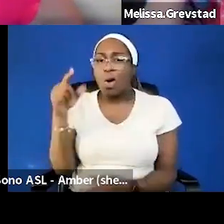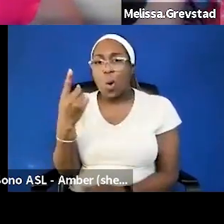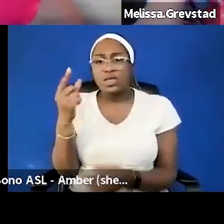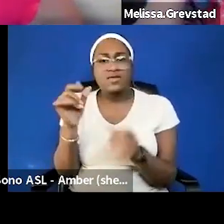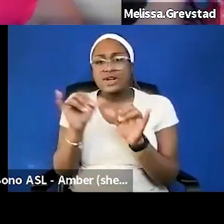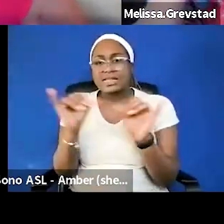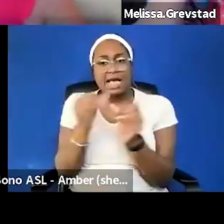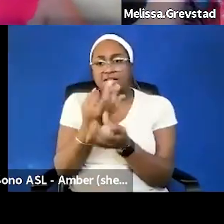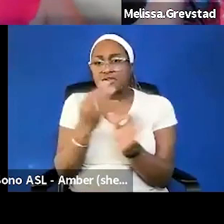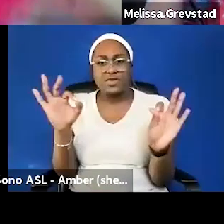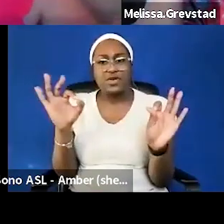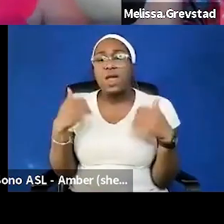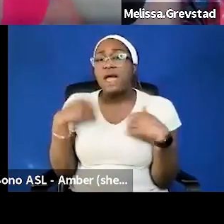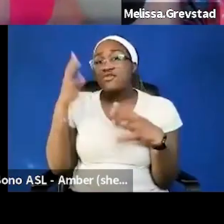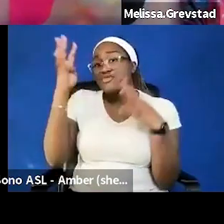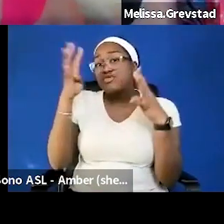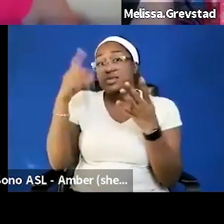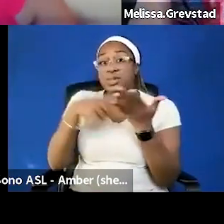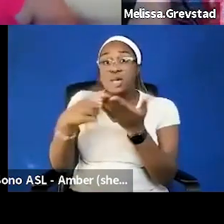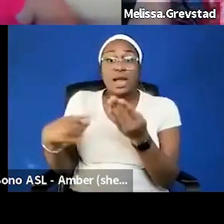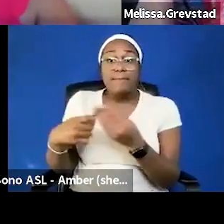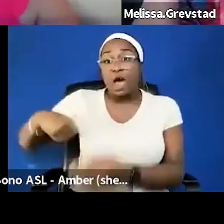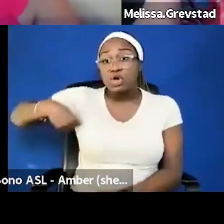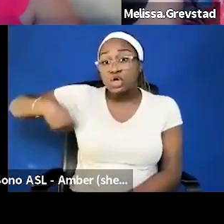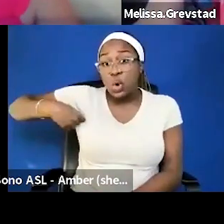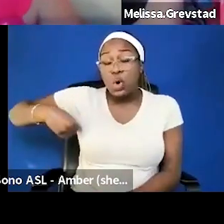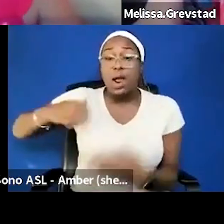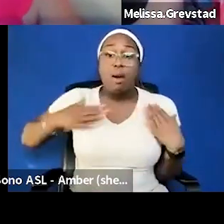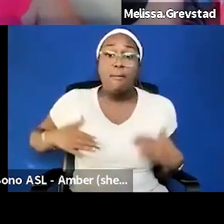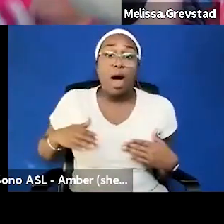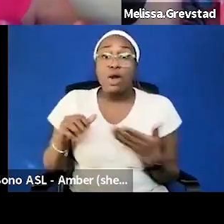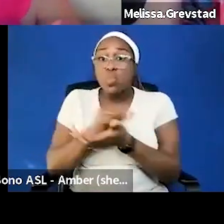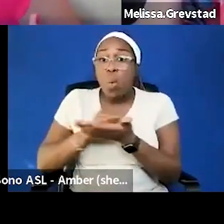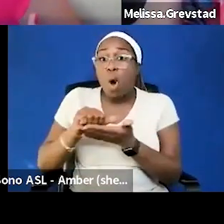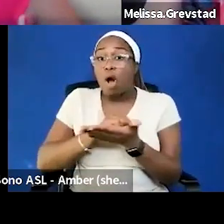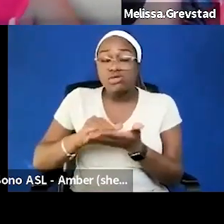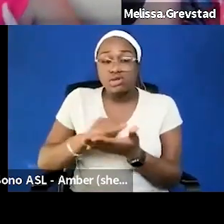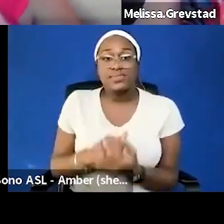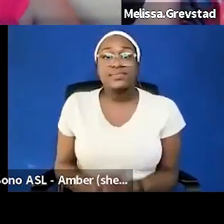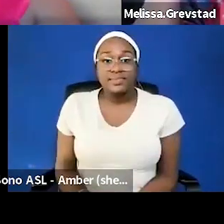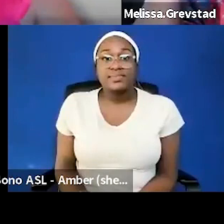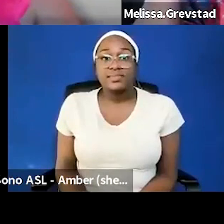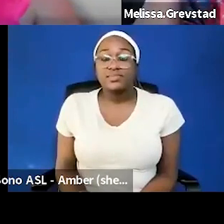You know, we have creators talking about our deodorants and our body washes and we really, really make sure